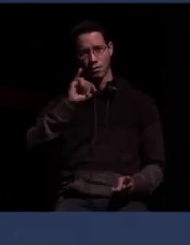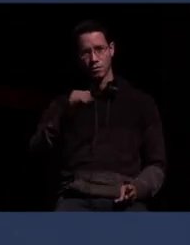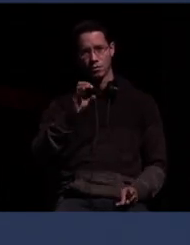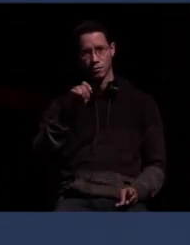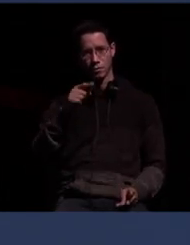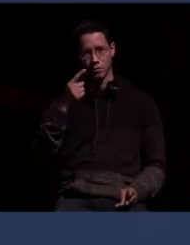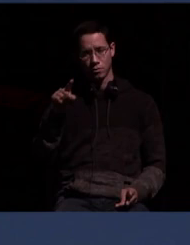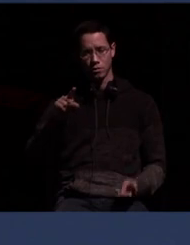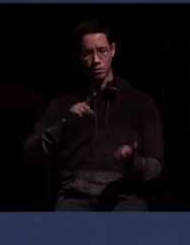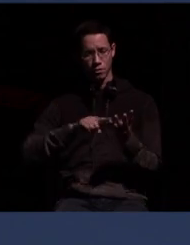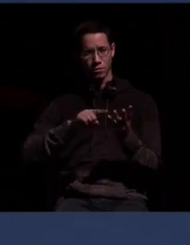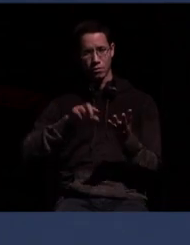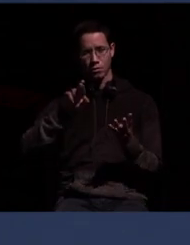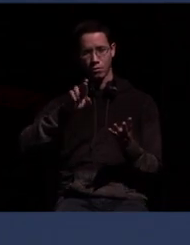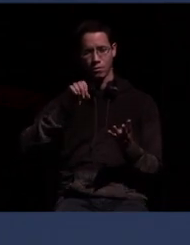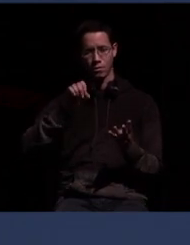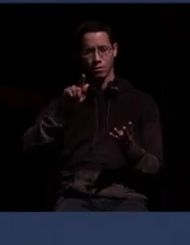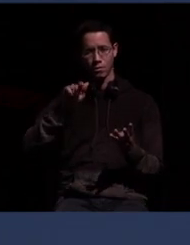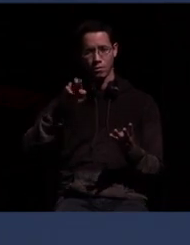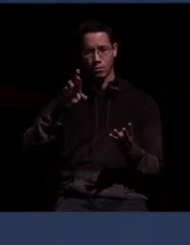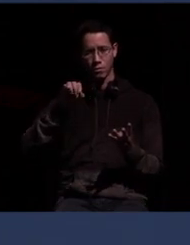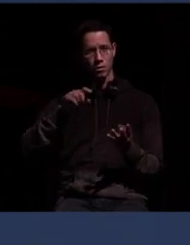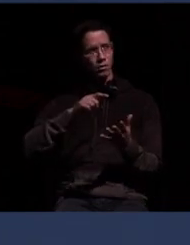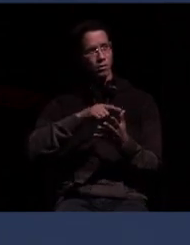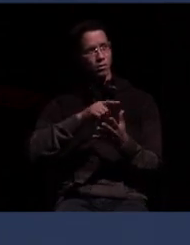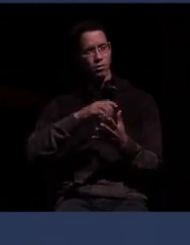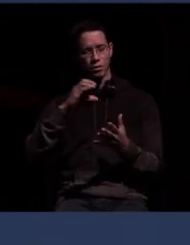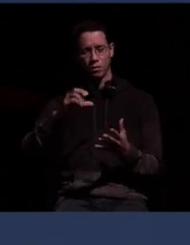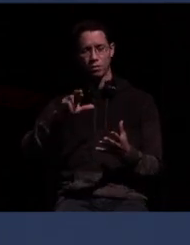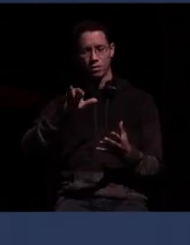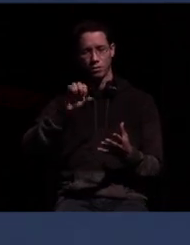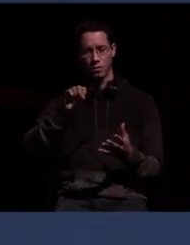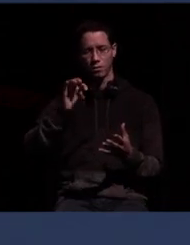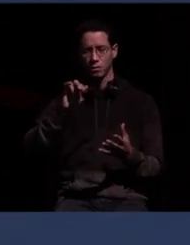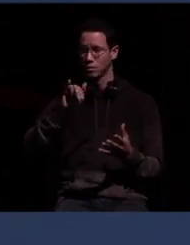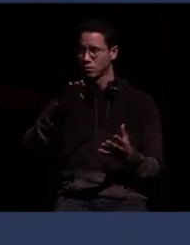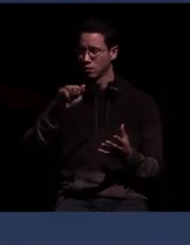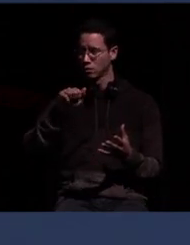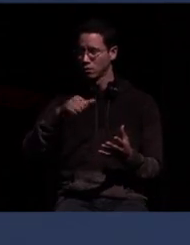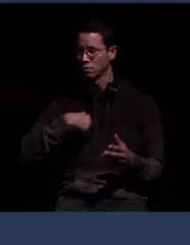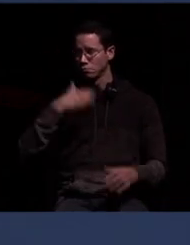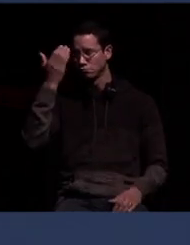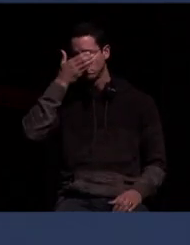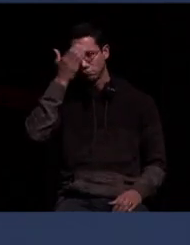and all the other I have met, but can’t remember their names.